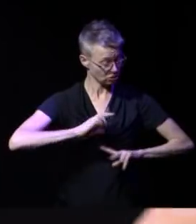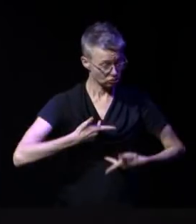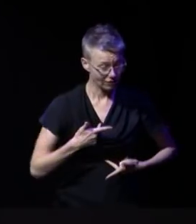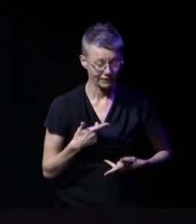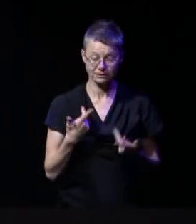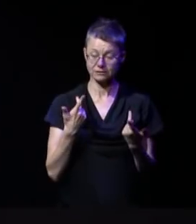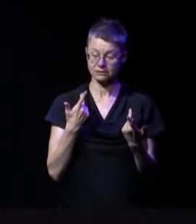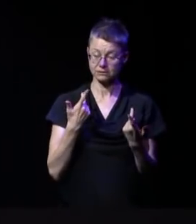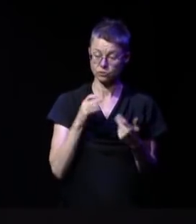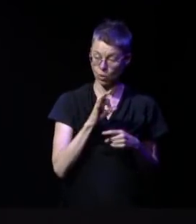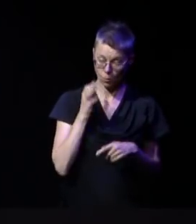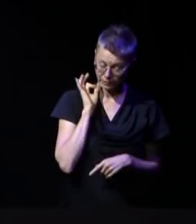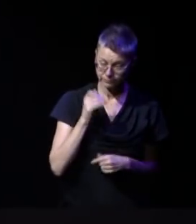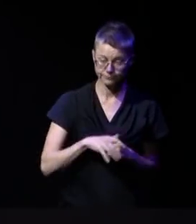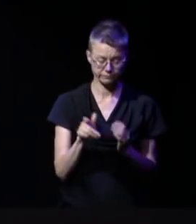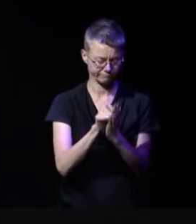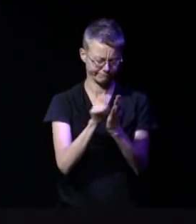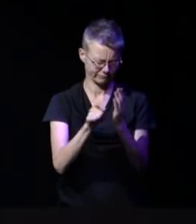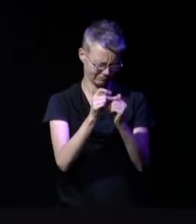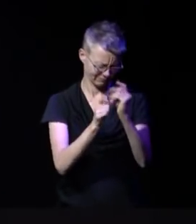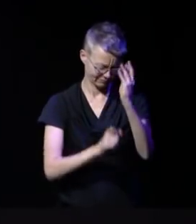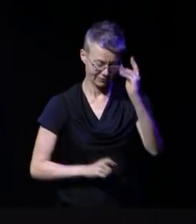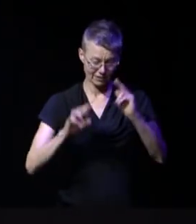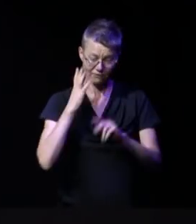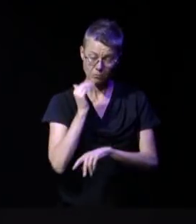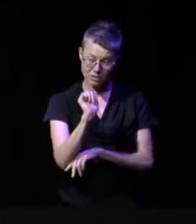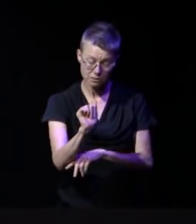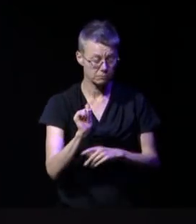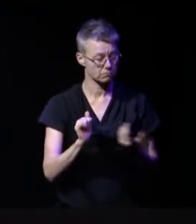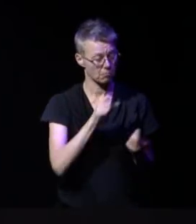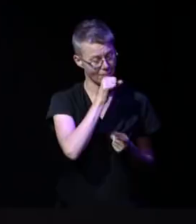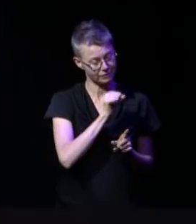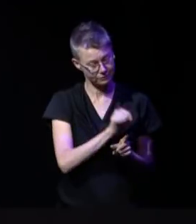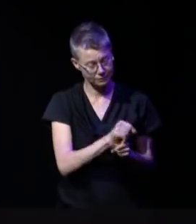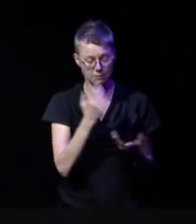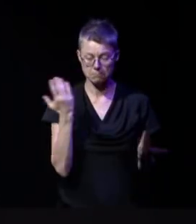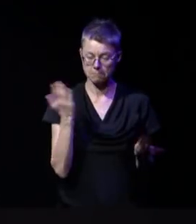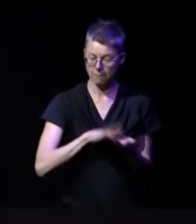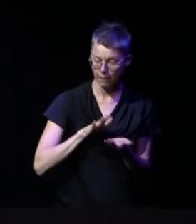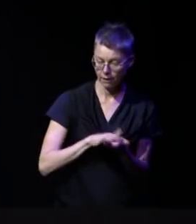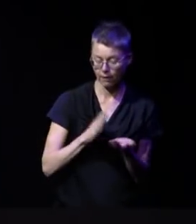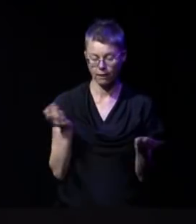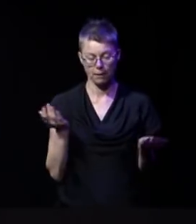She's written on feminism, on masculinity, on mother, on blackness, on love, and on life.